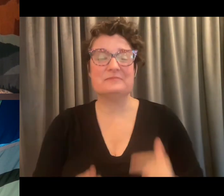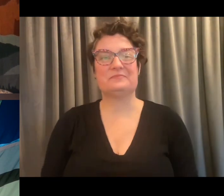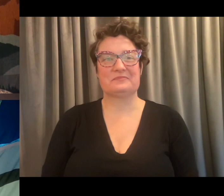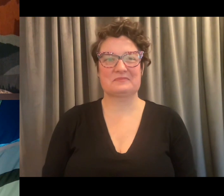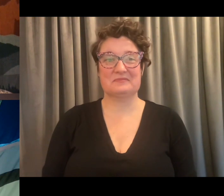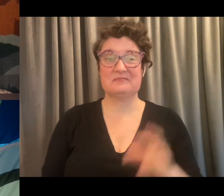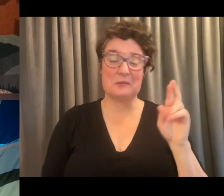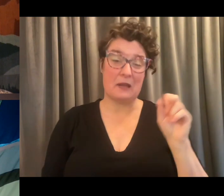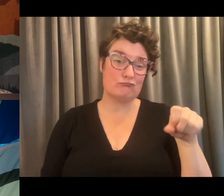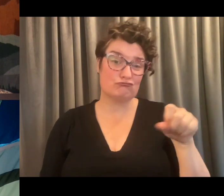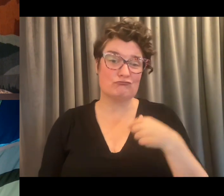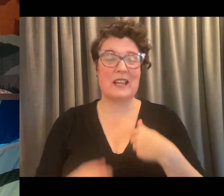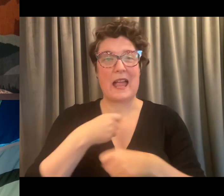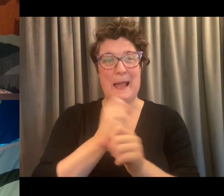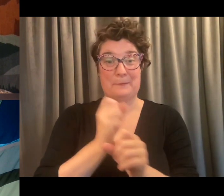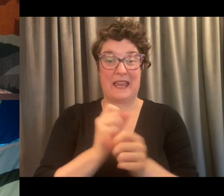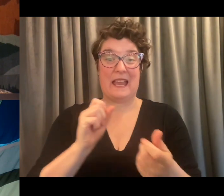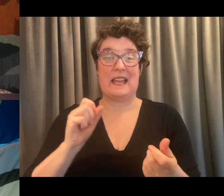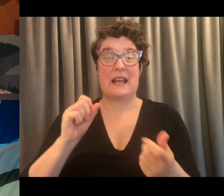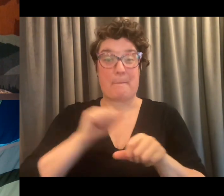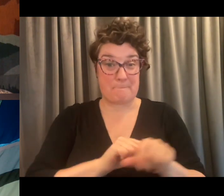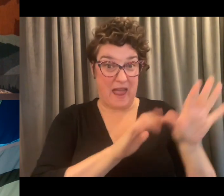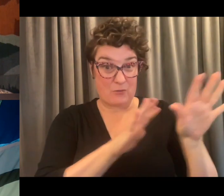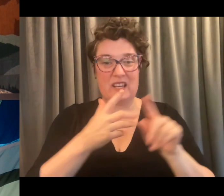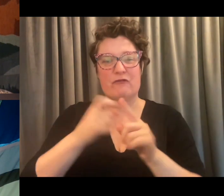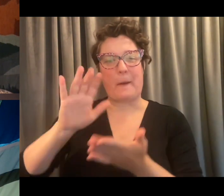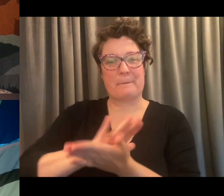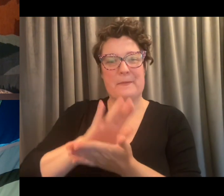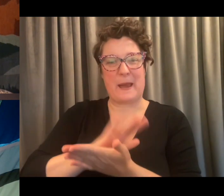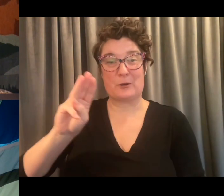I made this paper mache mountain that I fit inside of.